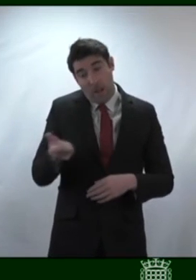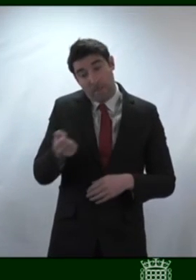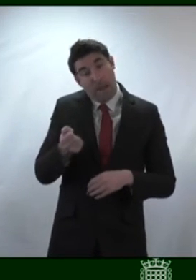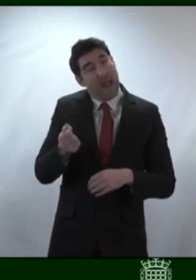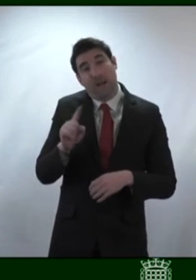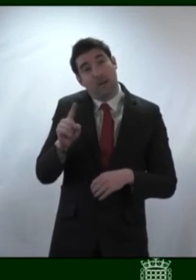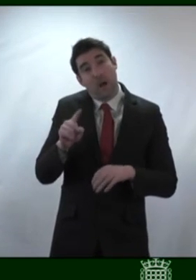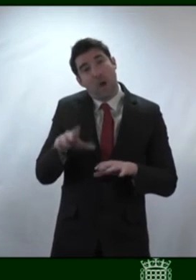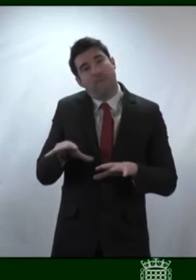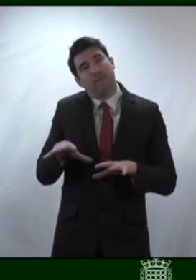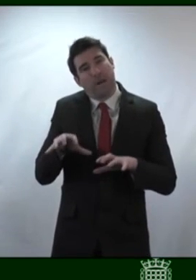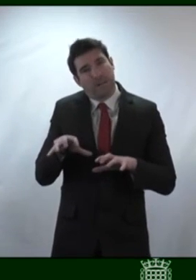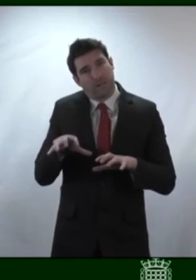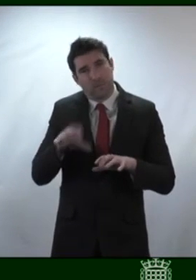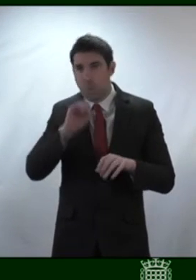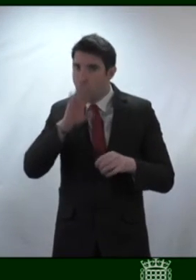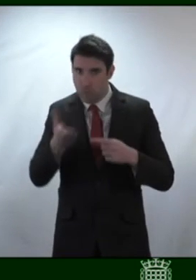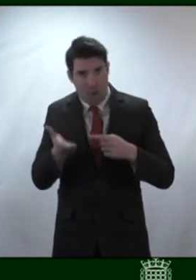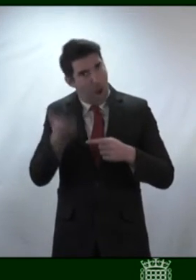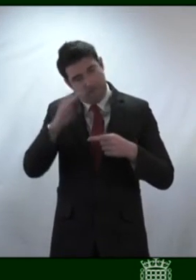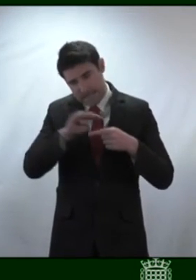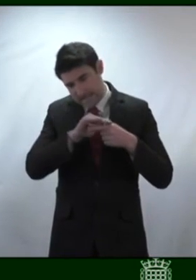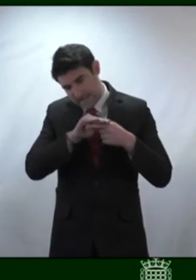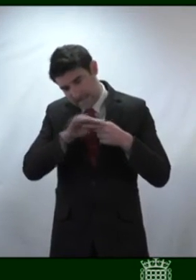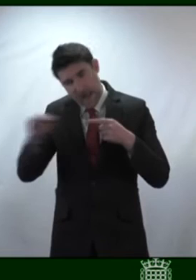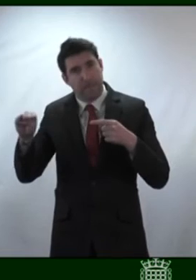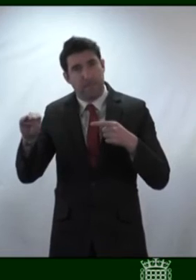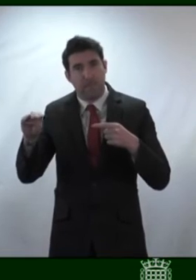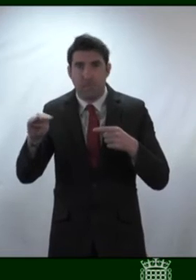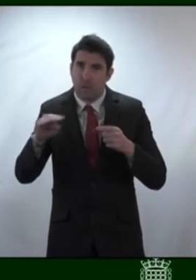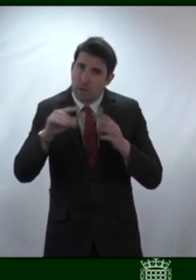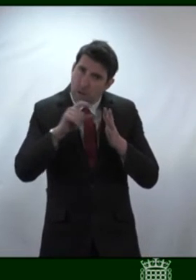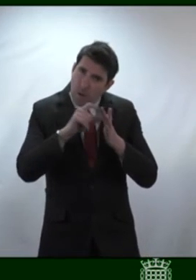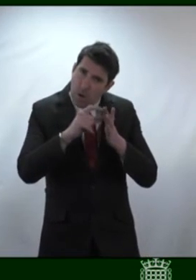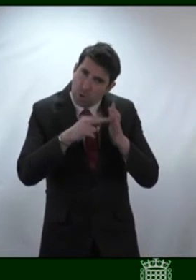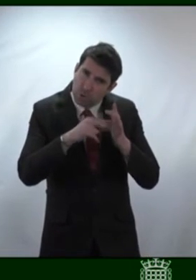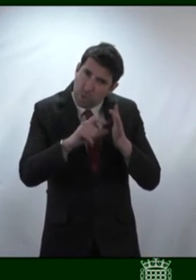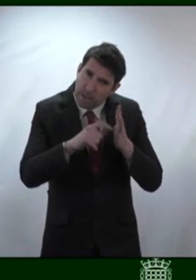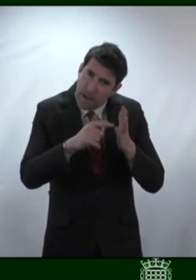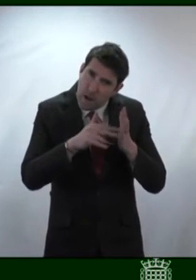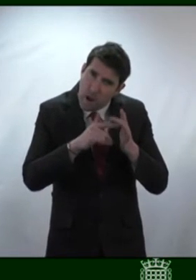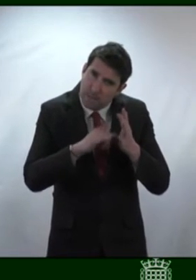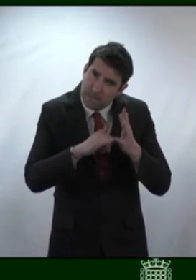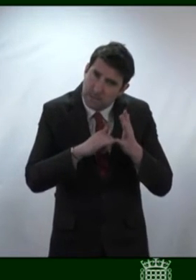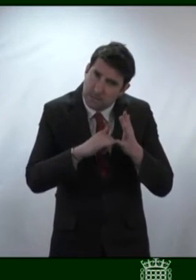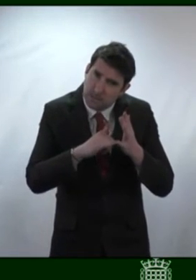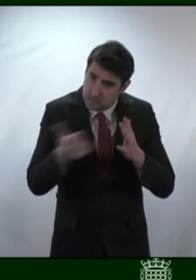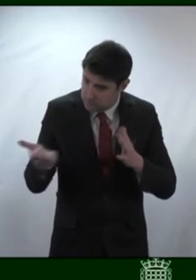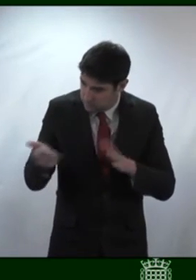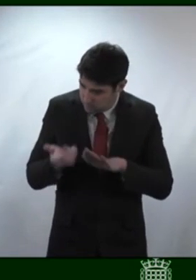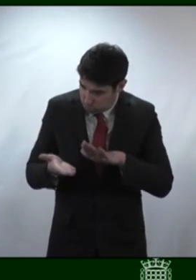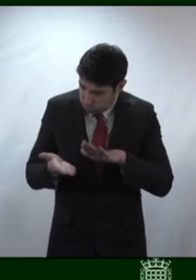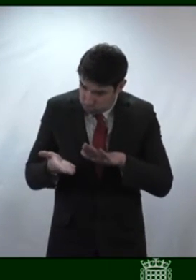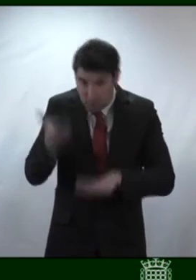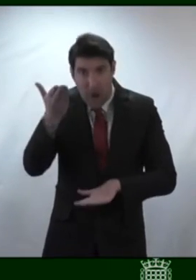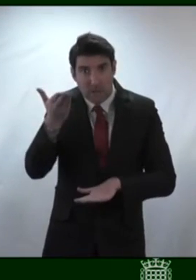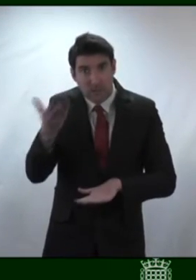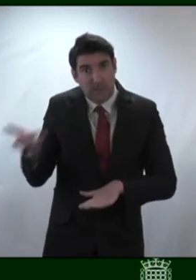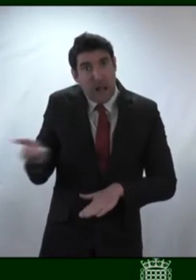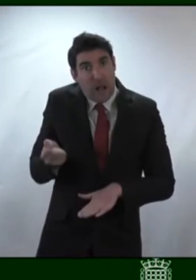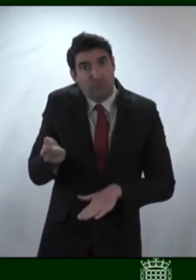been handed at least a £40,000 pay rise. How on earth does the Prime Minister justify that?